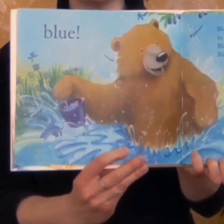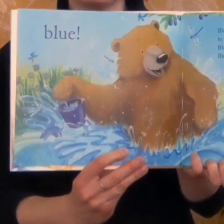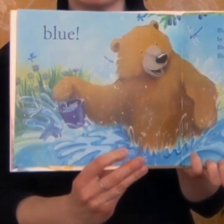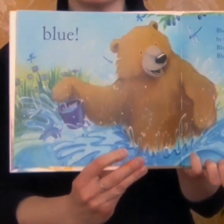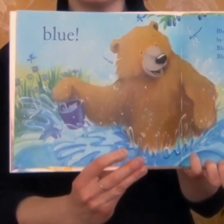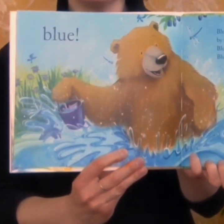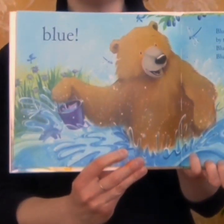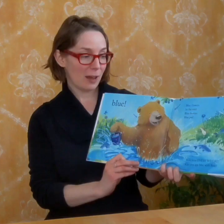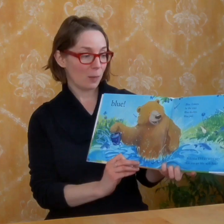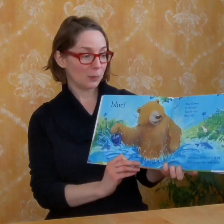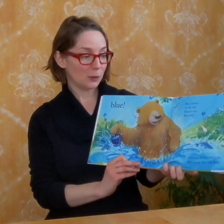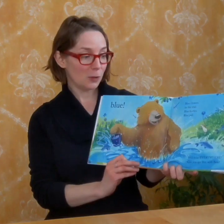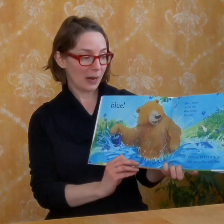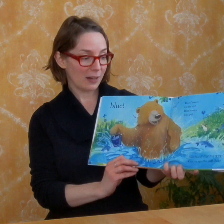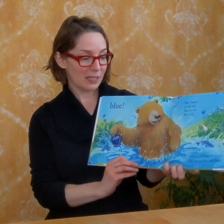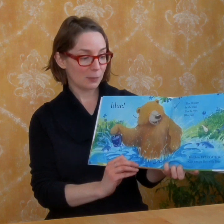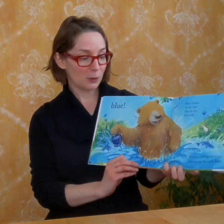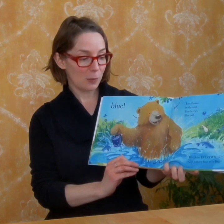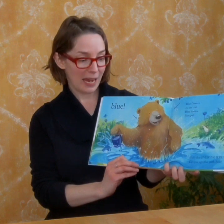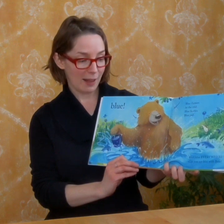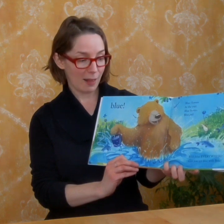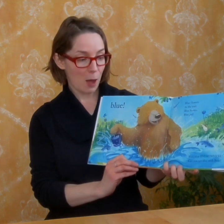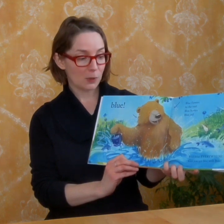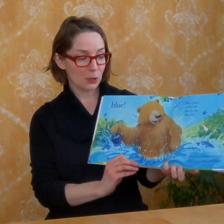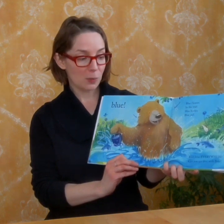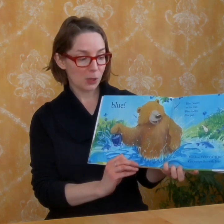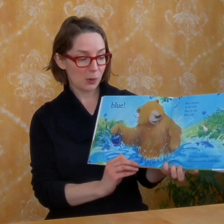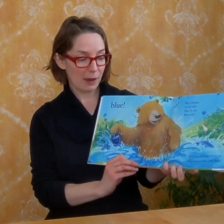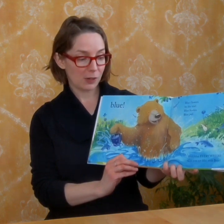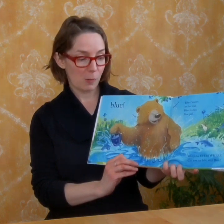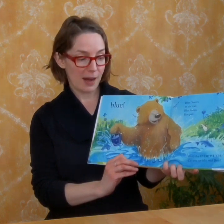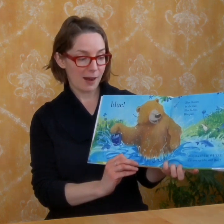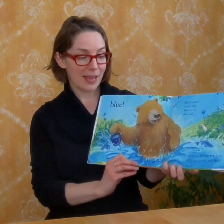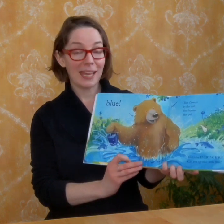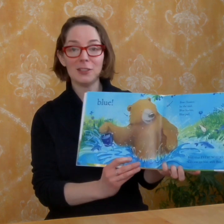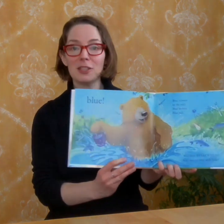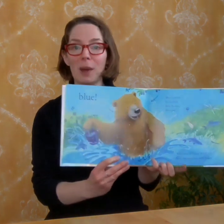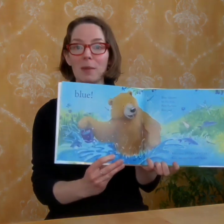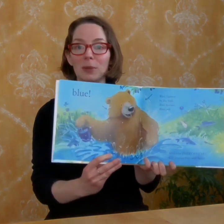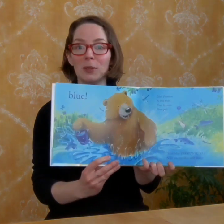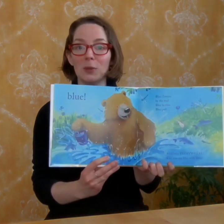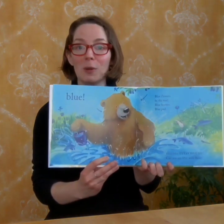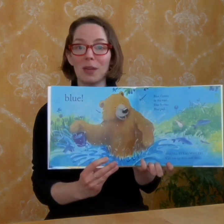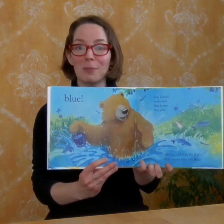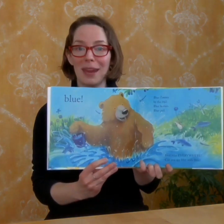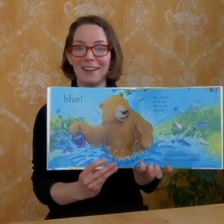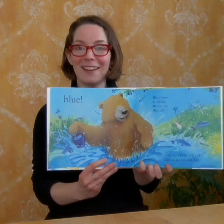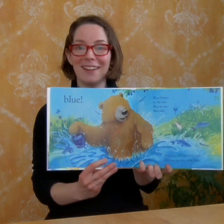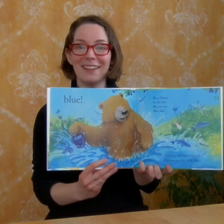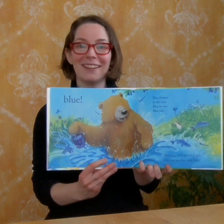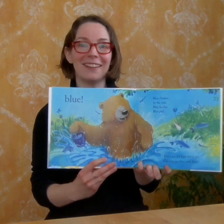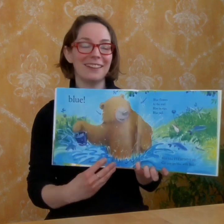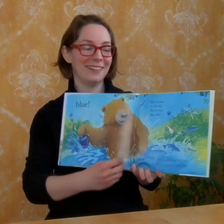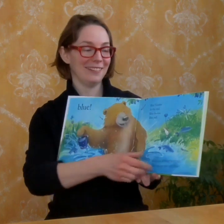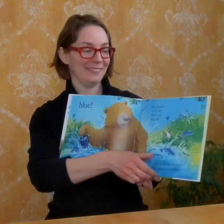Blue flowers by the trail, blue berries, blue pail. Blue, blue everywhere. Can you spy blue